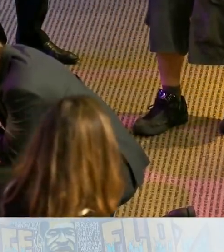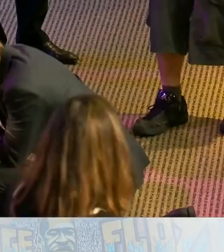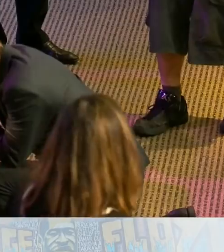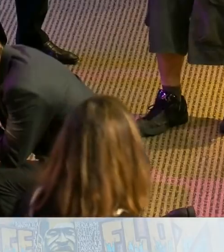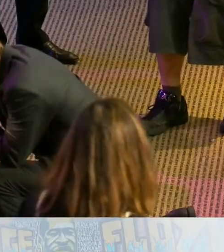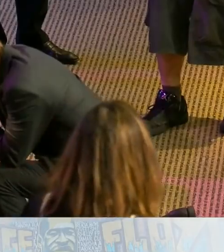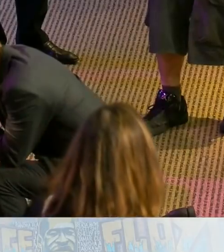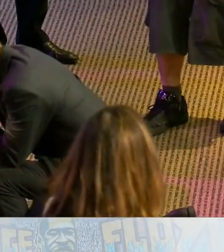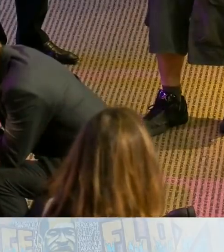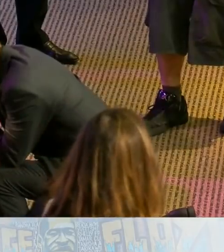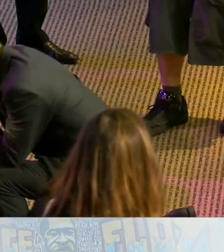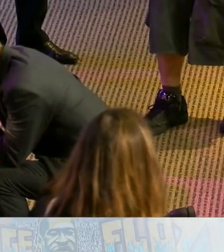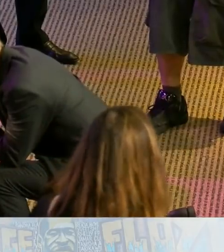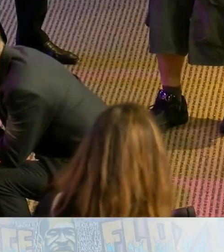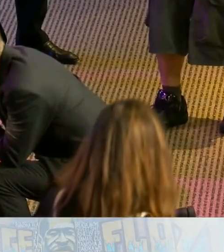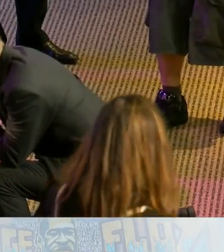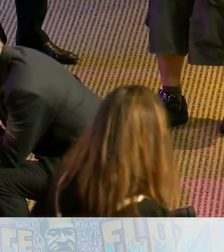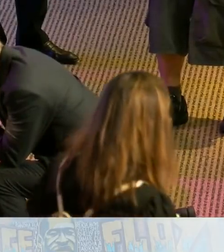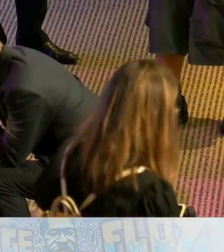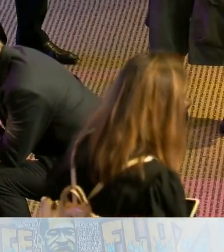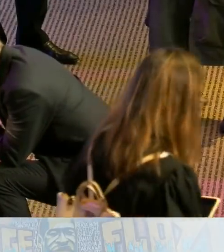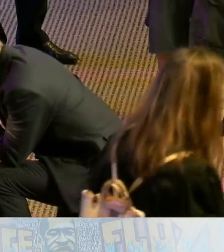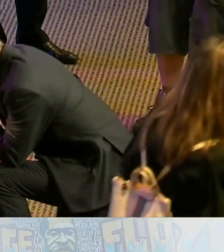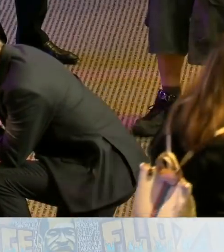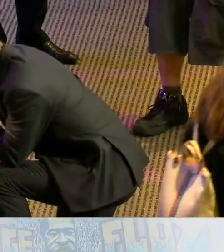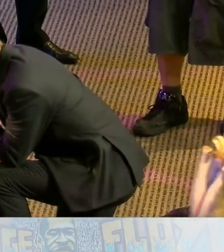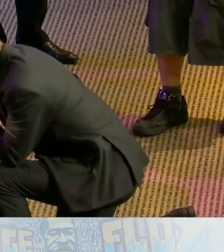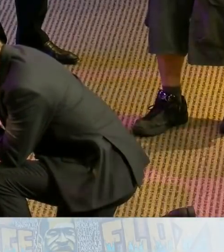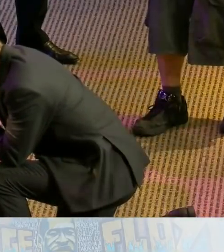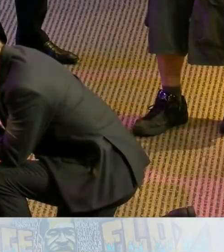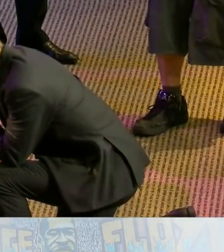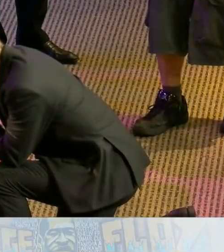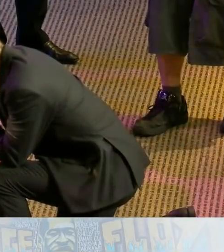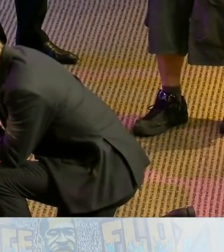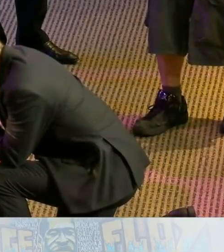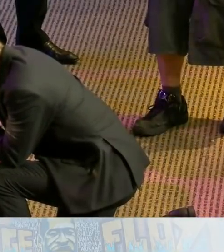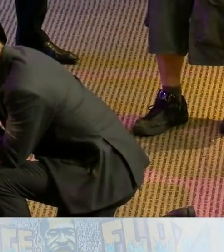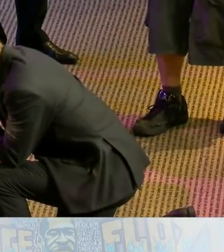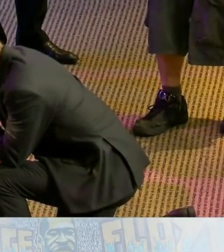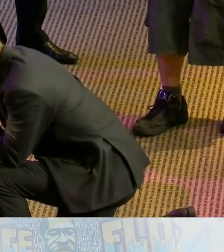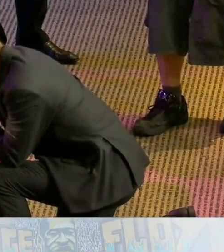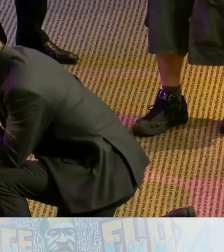THIS WAS BEFORE THE MEMORIAL WHEN THE ACTUAL SPEAKERS BEGAN. THIS IS MINNEAPOLIS MAYOR JACOB